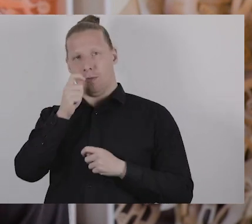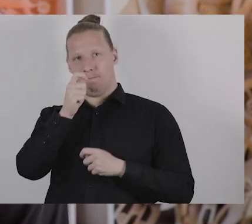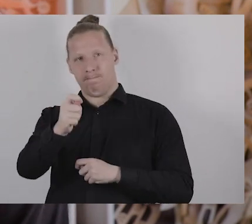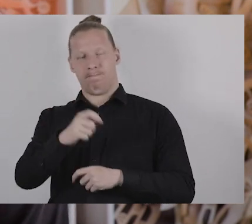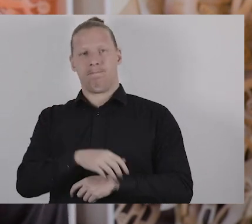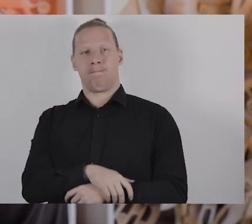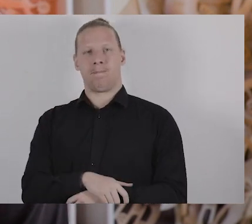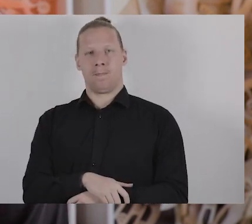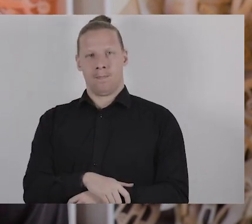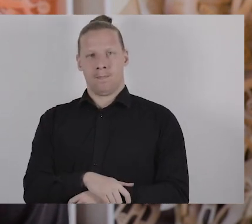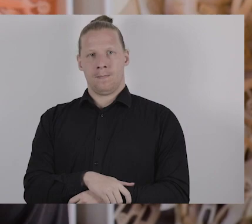and with that, I acknowledge them.